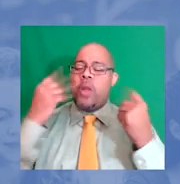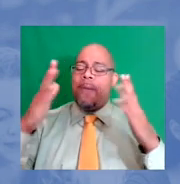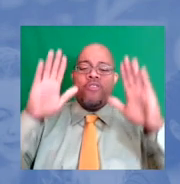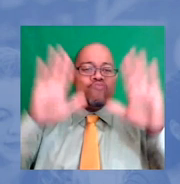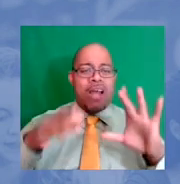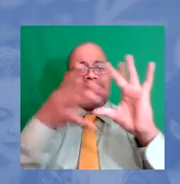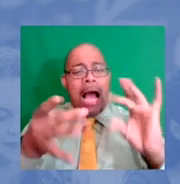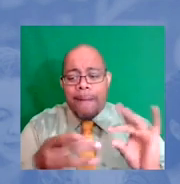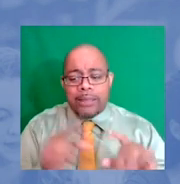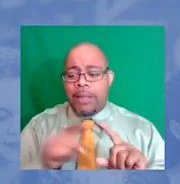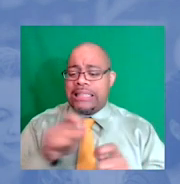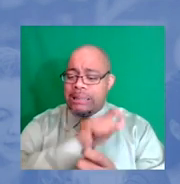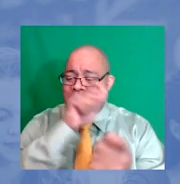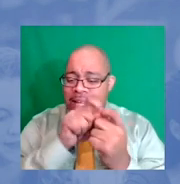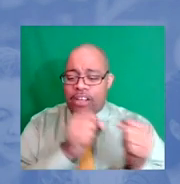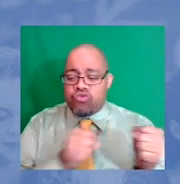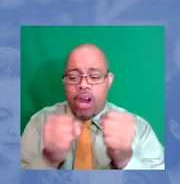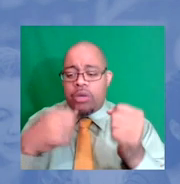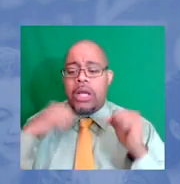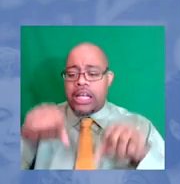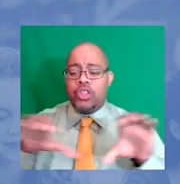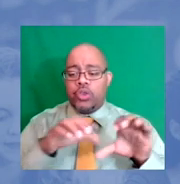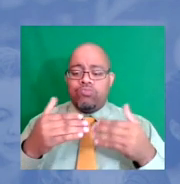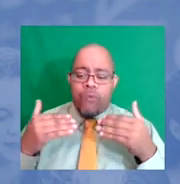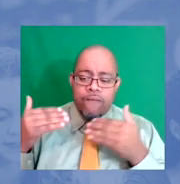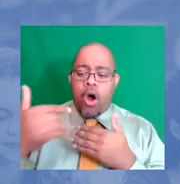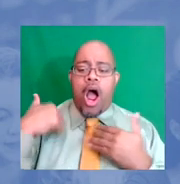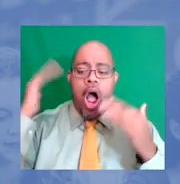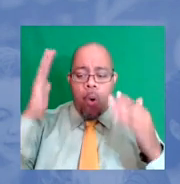STRATEGIES WE CAN DO GOING FORWARD AND I'M GOING TO HOLD ONTO THIS IDEA ABOUT DATA IS